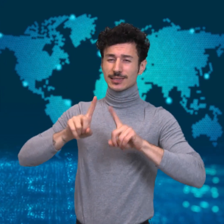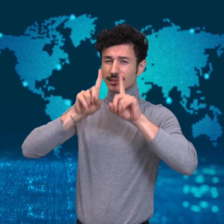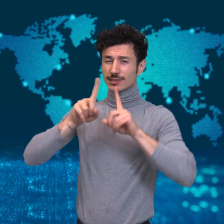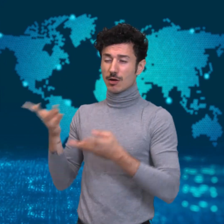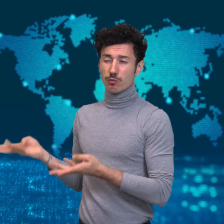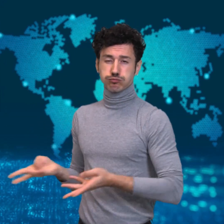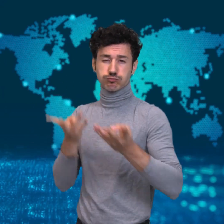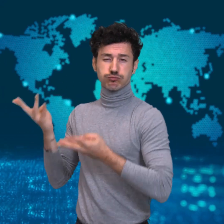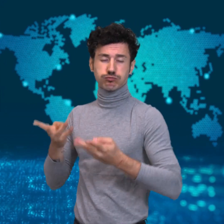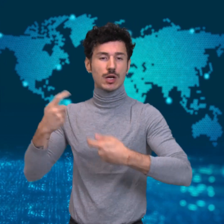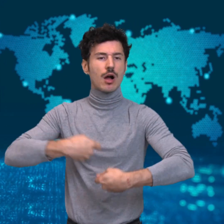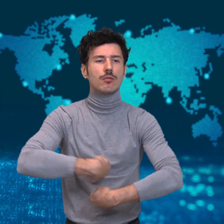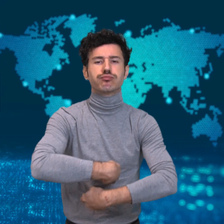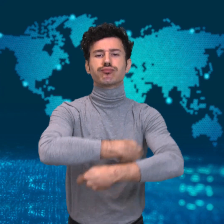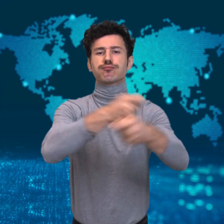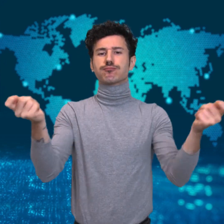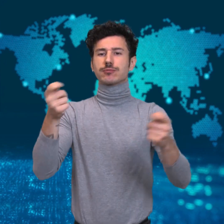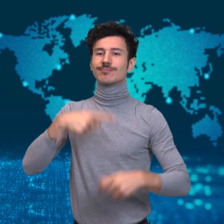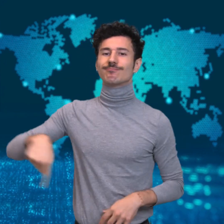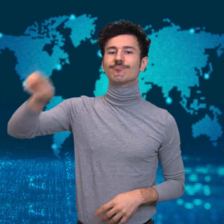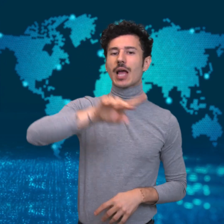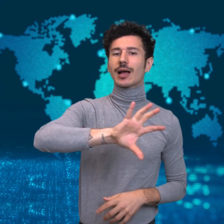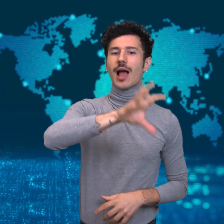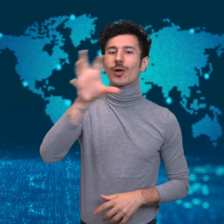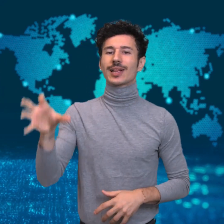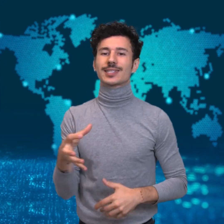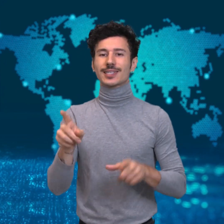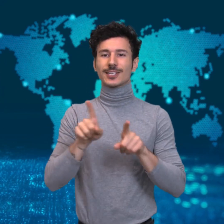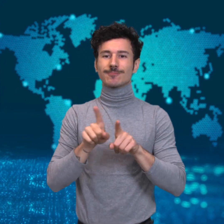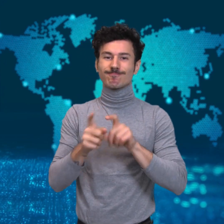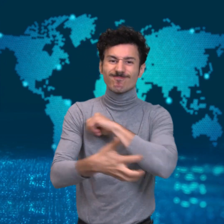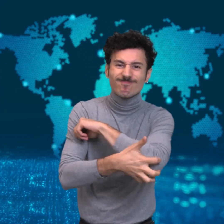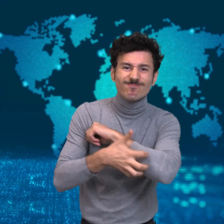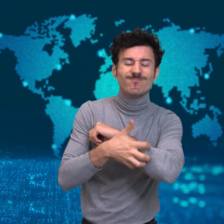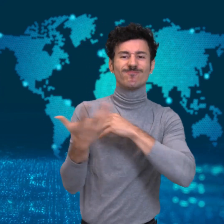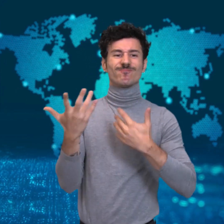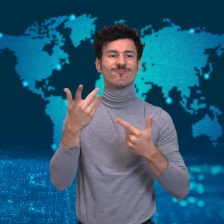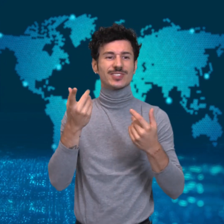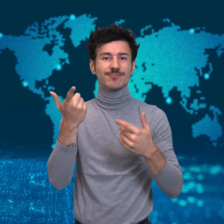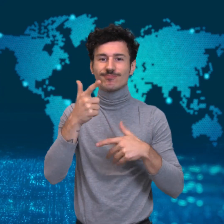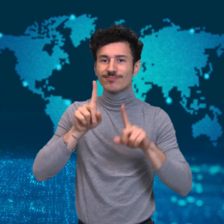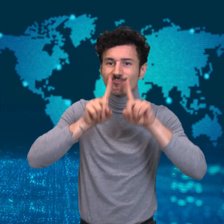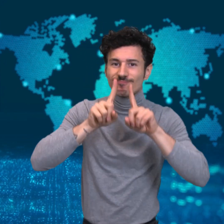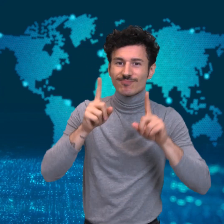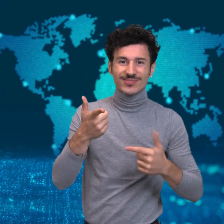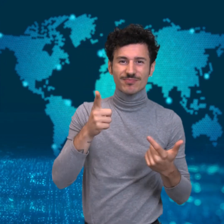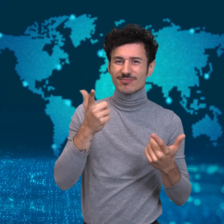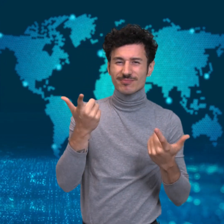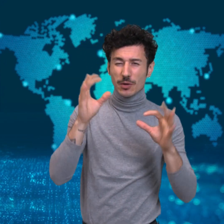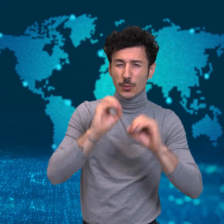test manufacturers to donate millions of dollars worth of tests